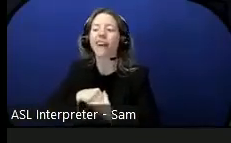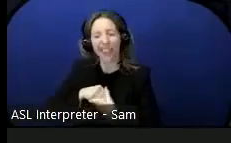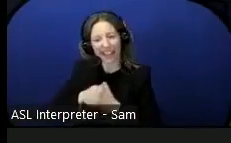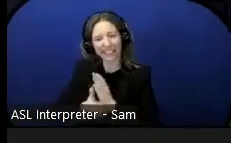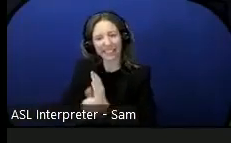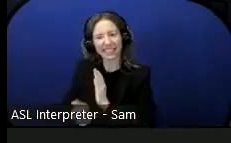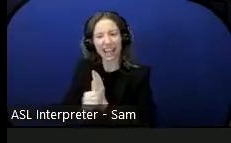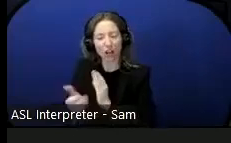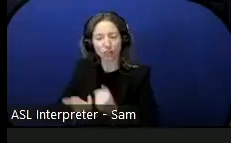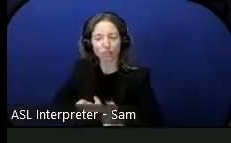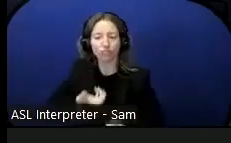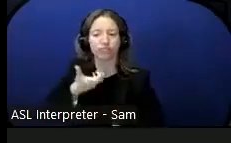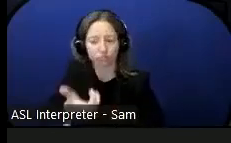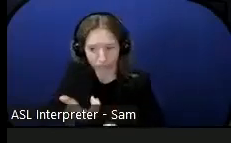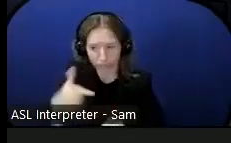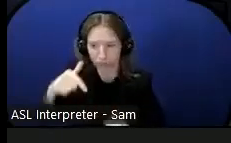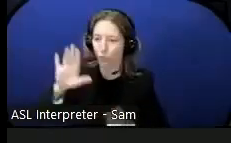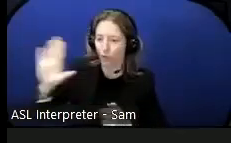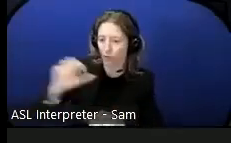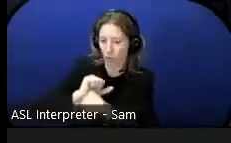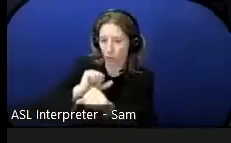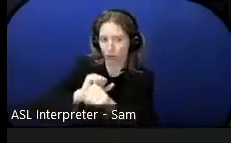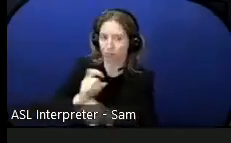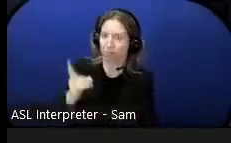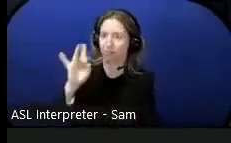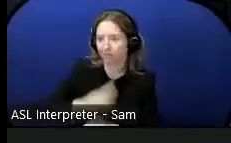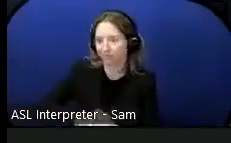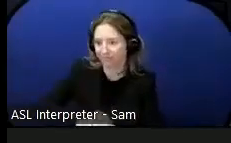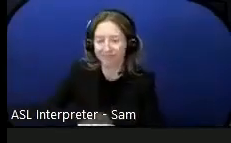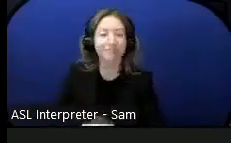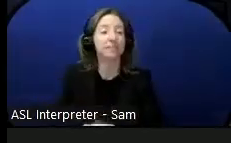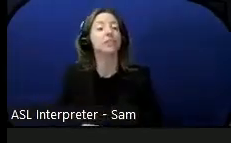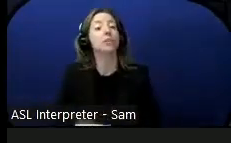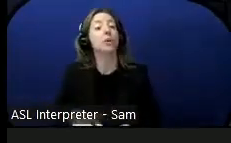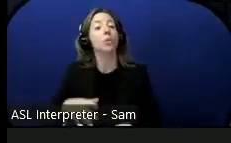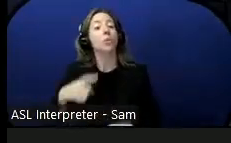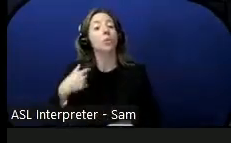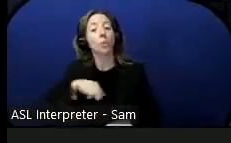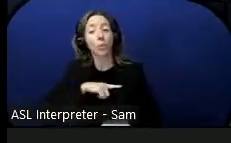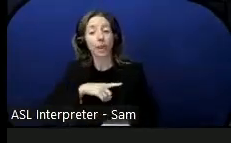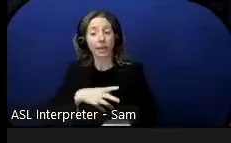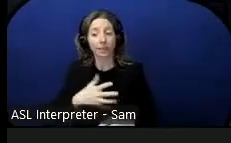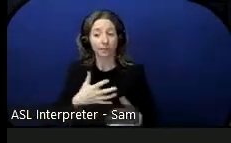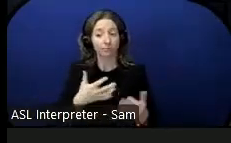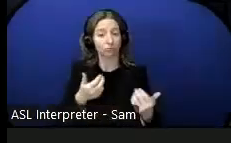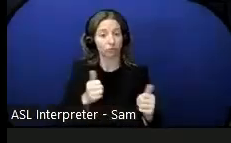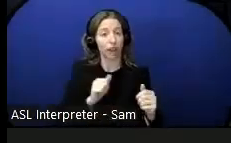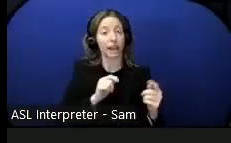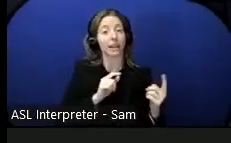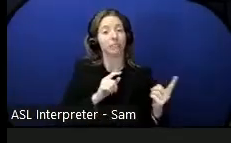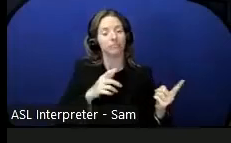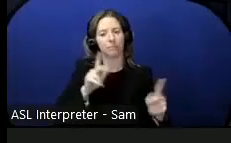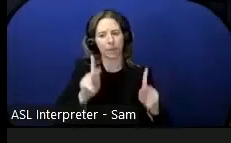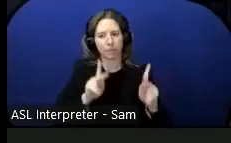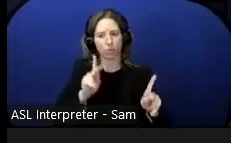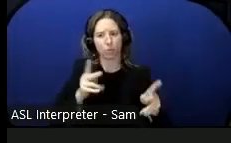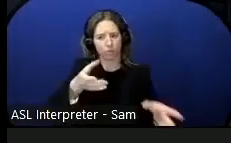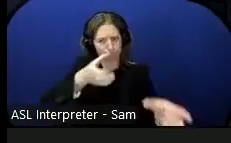So what we specialize in is putting you in direct touch with knowledgeable professionals who live with disabilities.